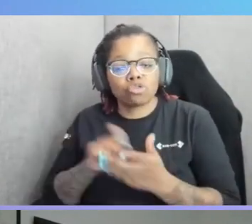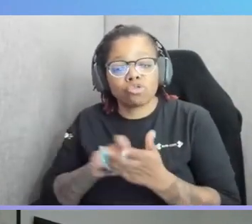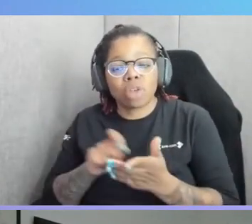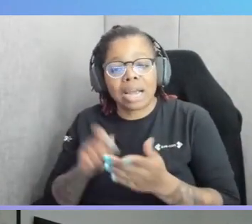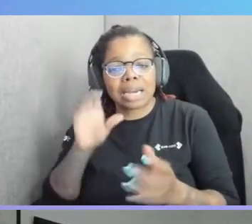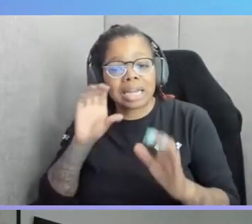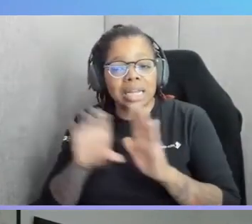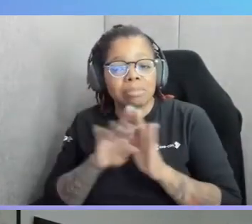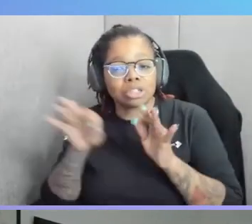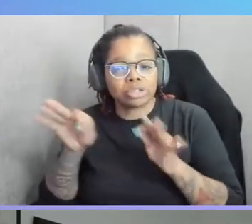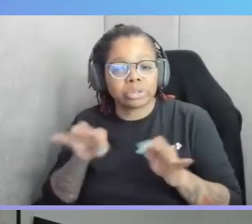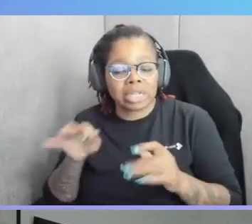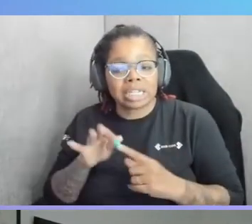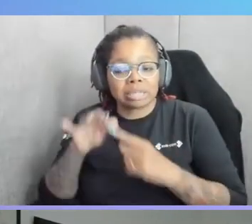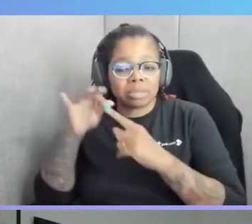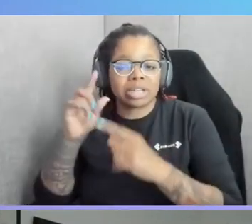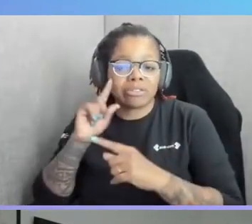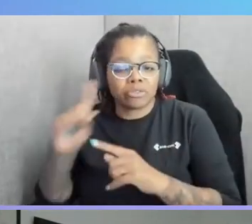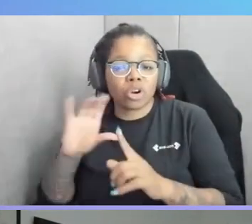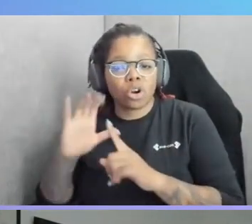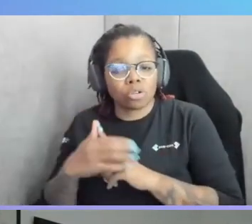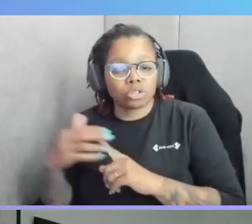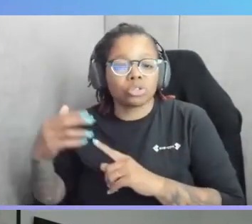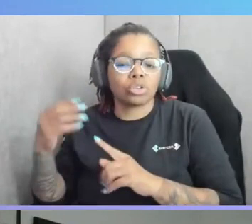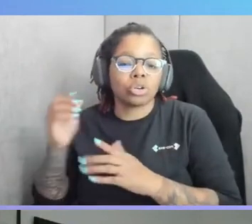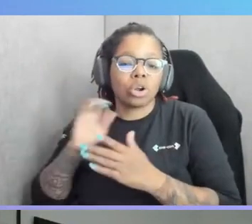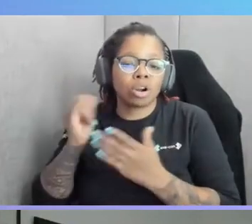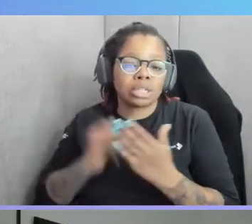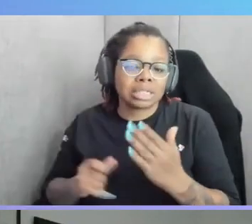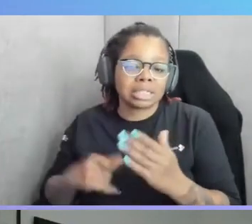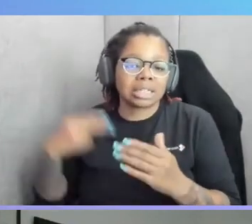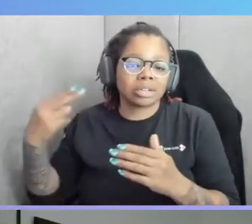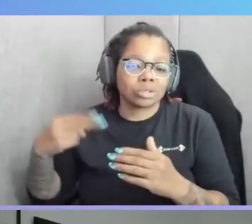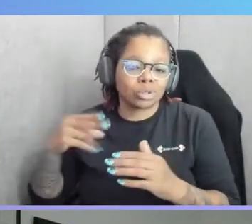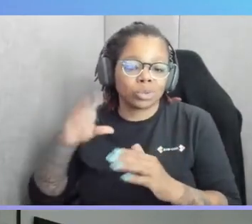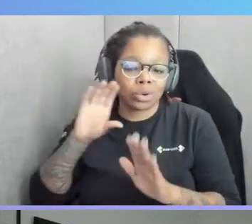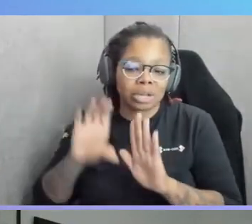for cultural, artistic or historic images. We also believe